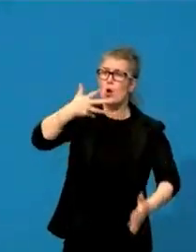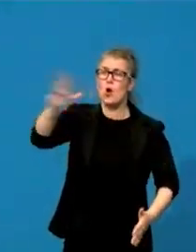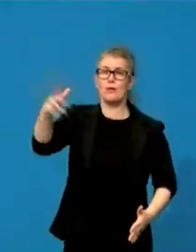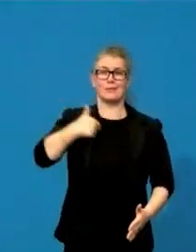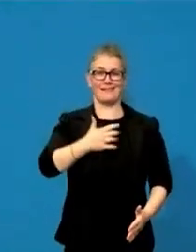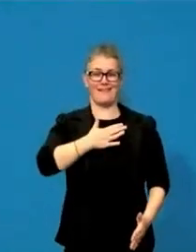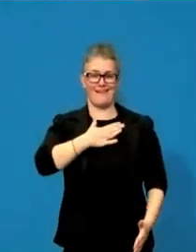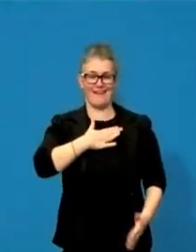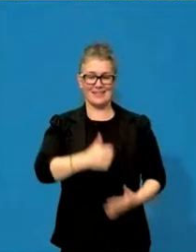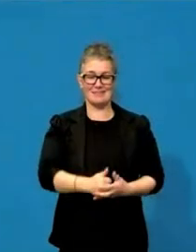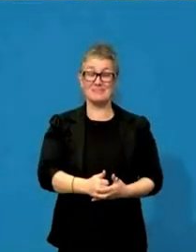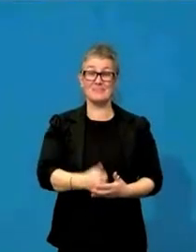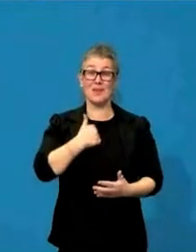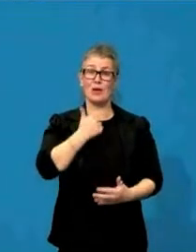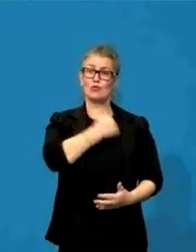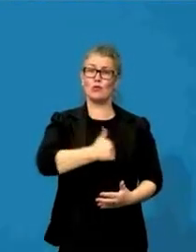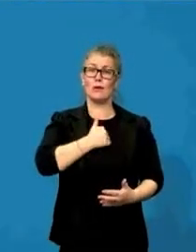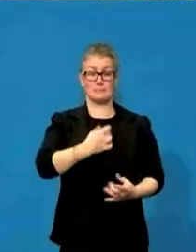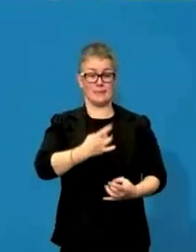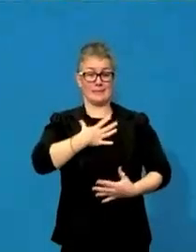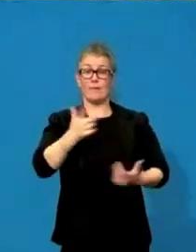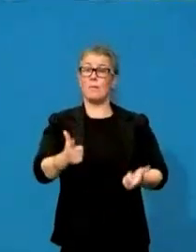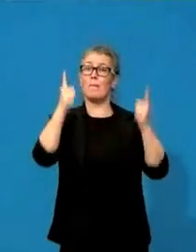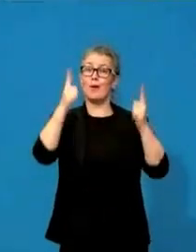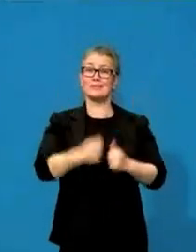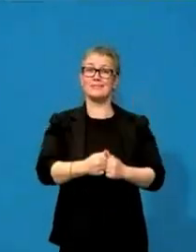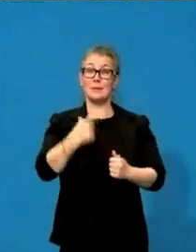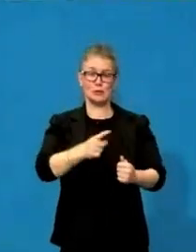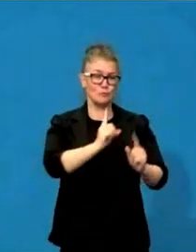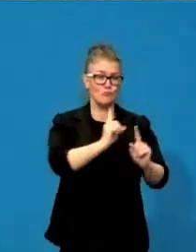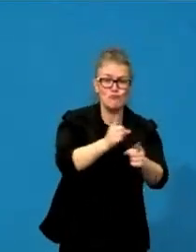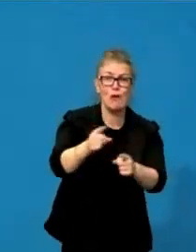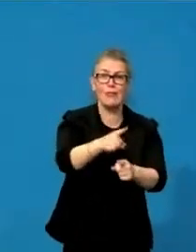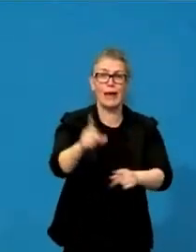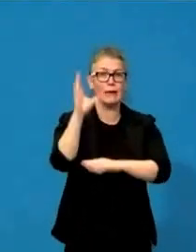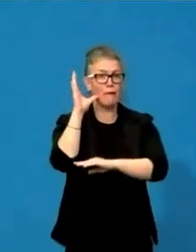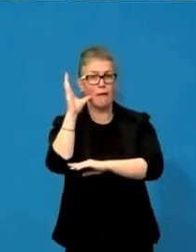I like to be my own boss because it's really good and they listen to me. I have four people who work for me.